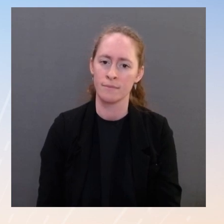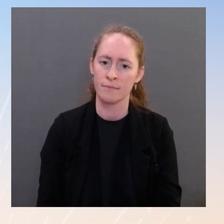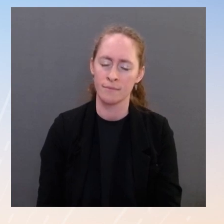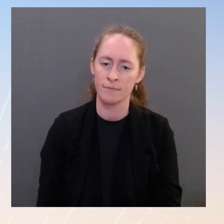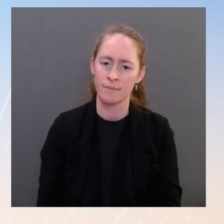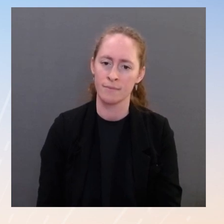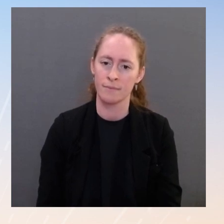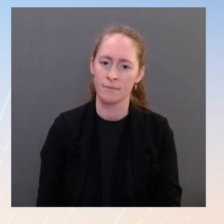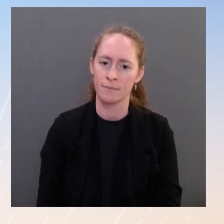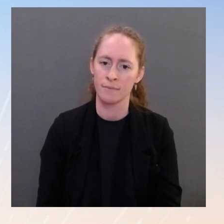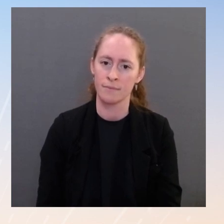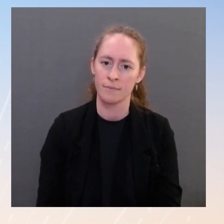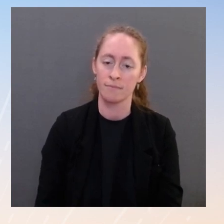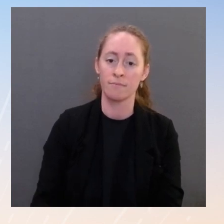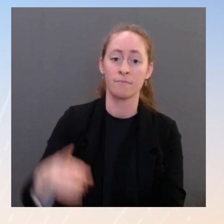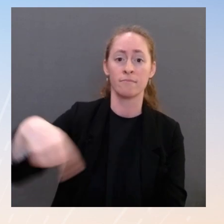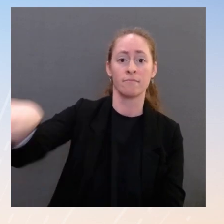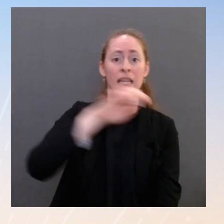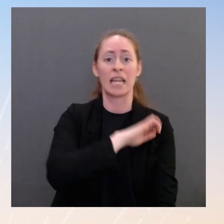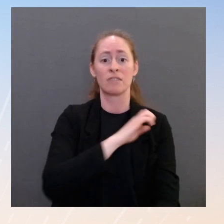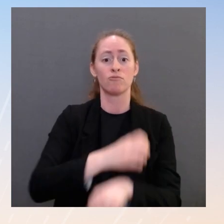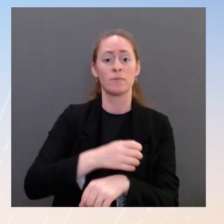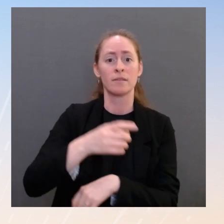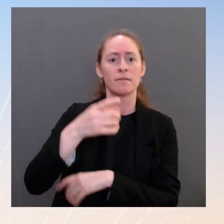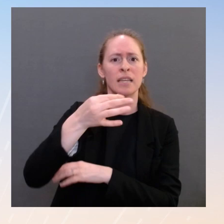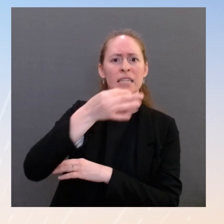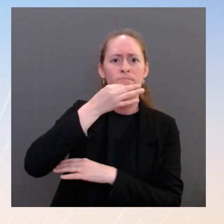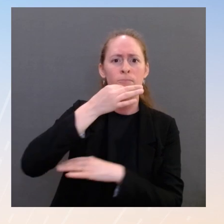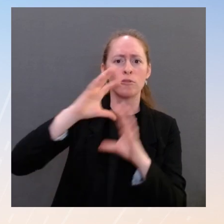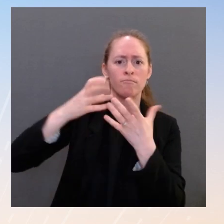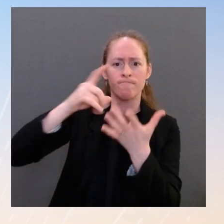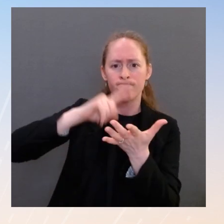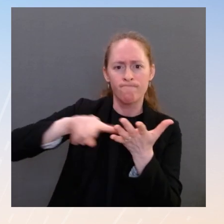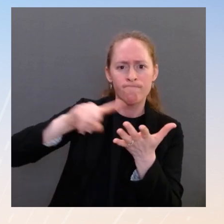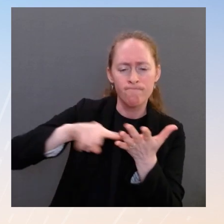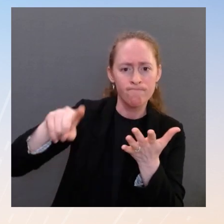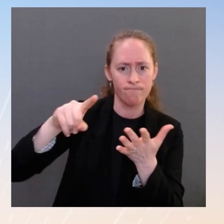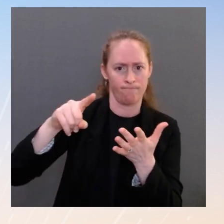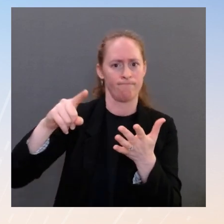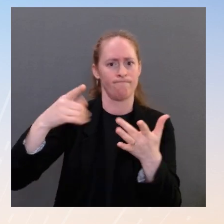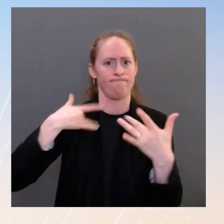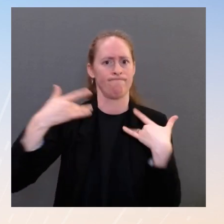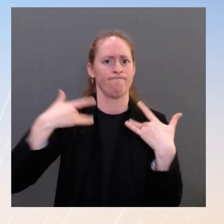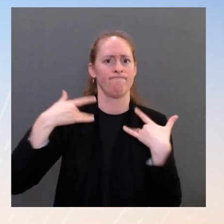from Russia to Germany, other countries in Europe, to pay in rubles. Is there a me- -- and we're also hearing